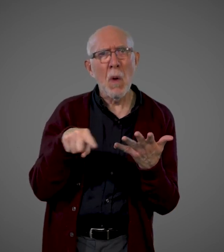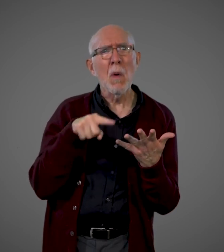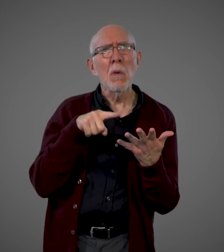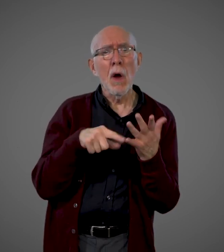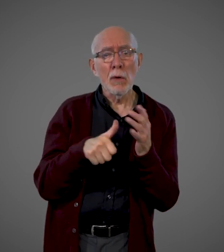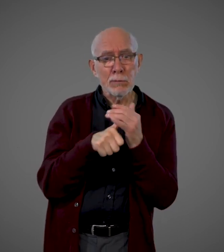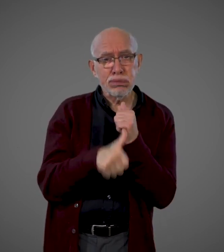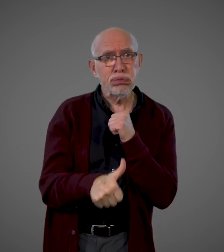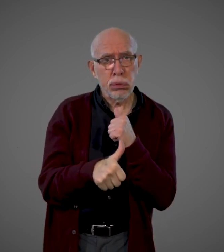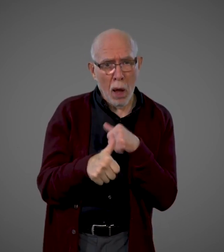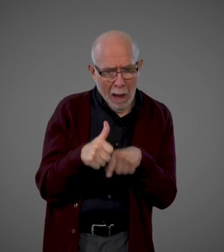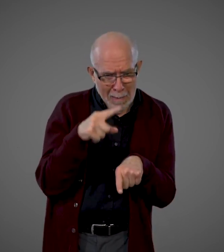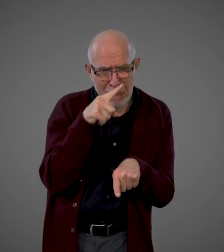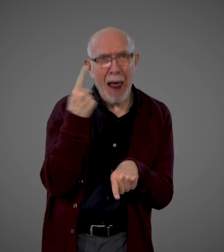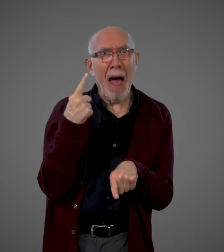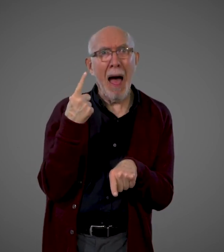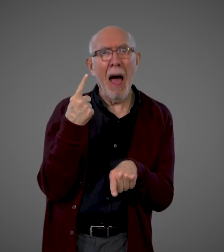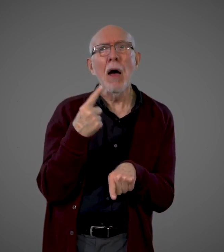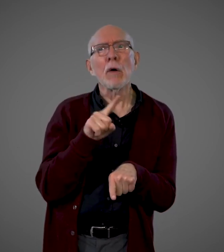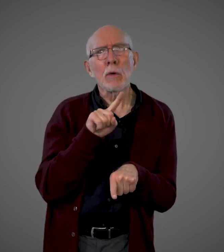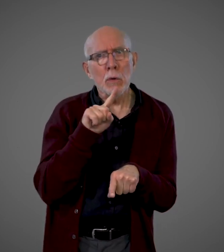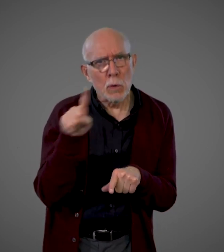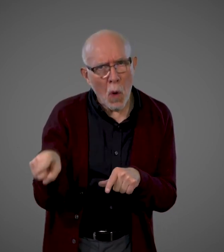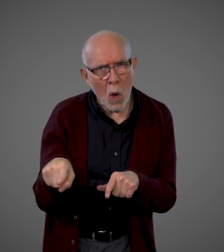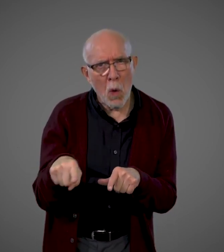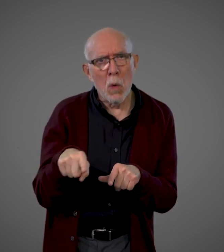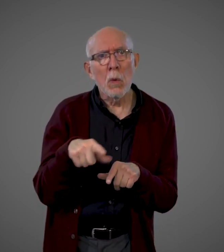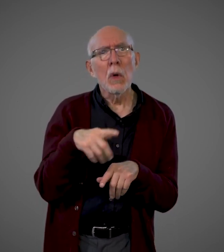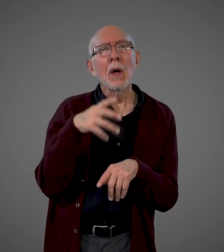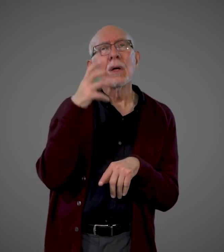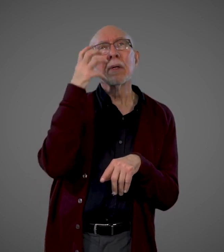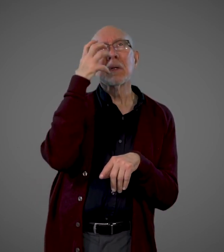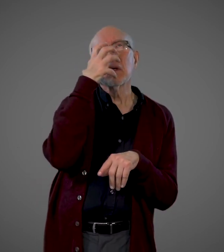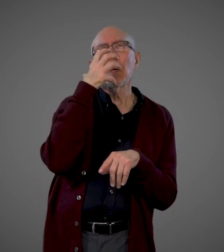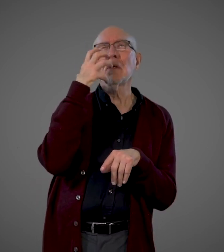If you have a bowel movement that looks black. If you feel dizzy.